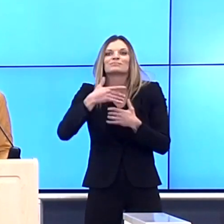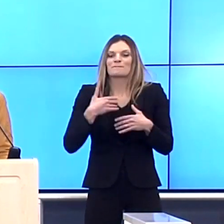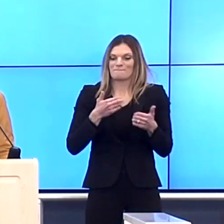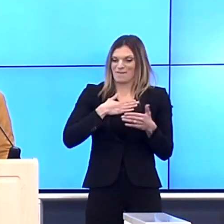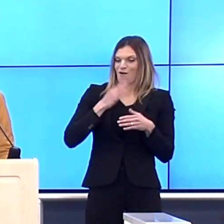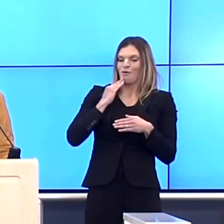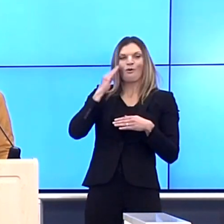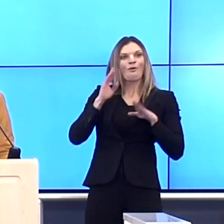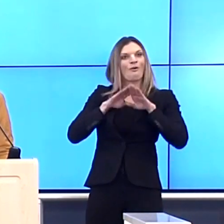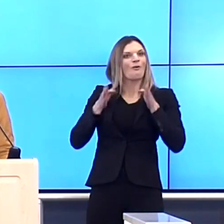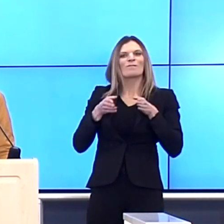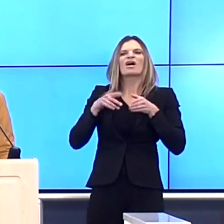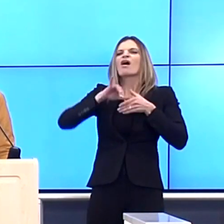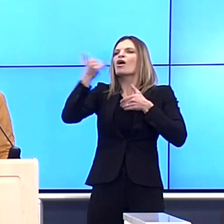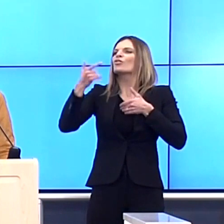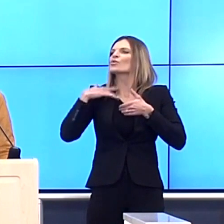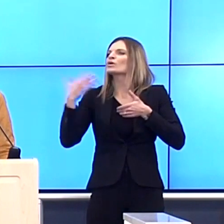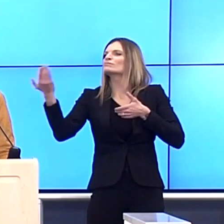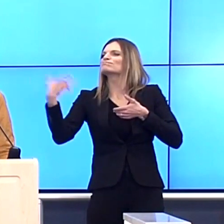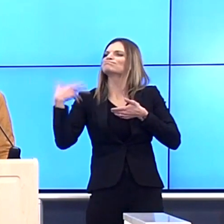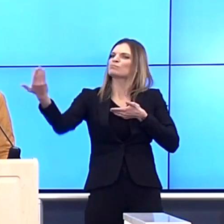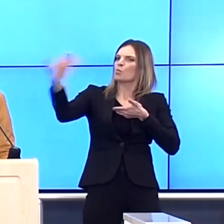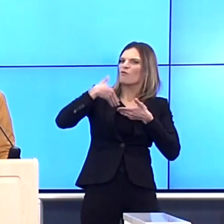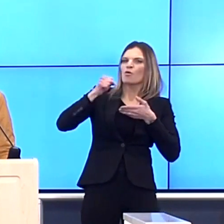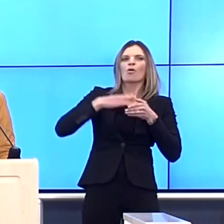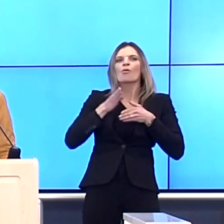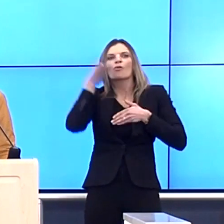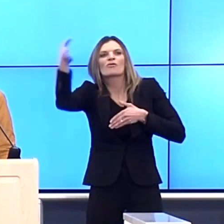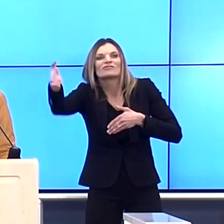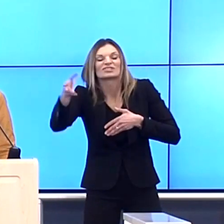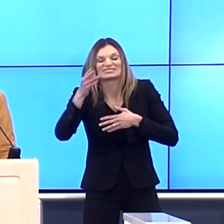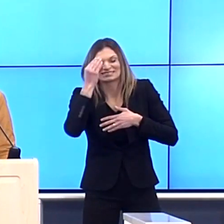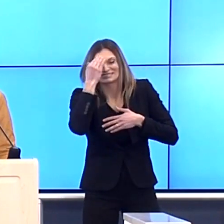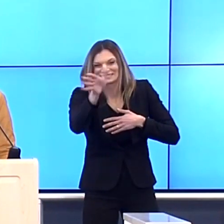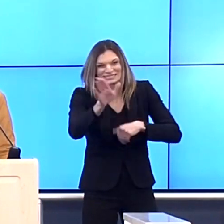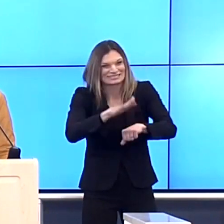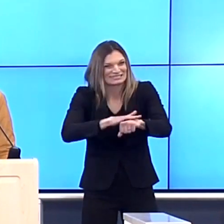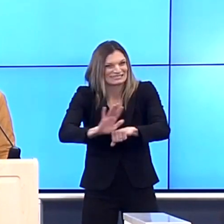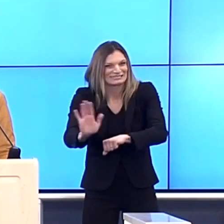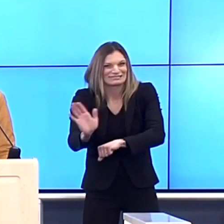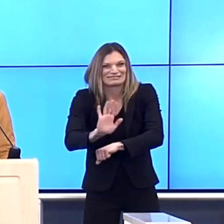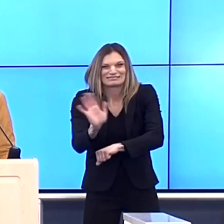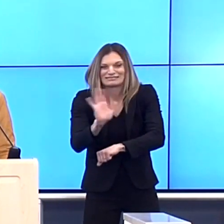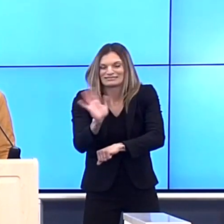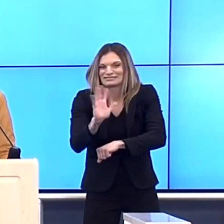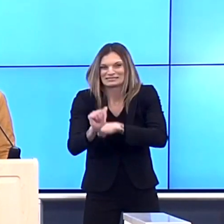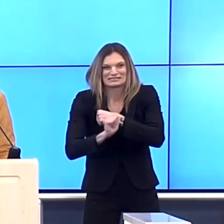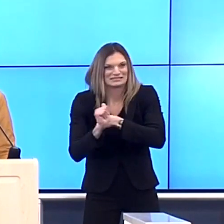THANKSGIVING WITH PEOPLE OUTSIDE OF YOUR HOUSEHOLD, I URGE YOU TO OF YOUR HOUSEHOLD, I URGE YOU TO RECONSIDER.